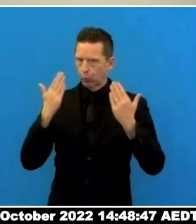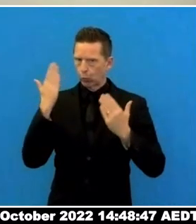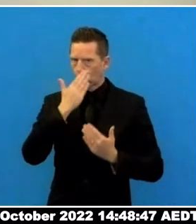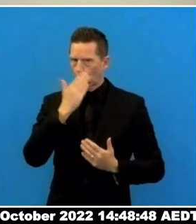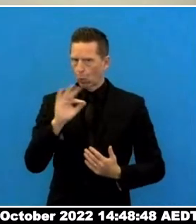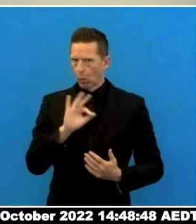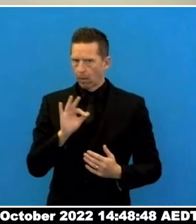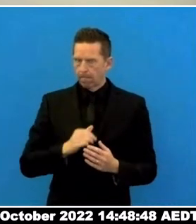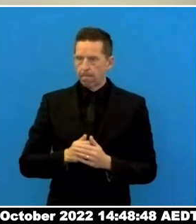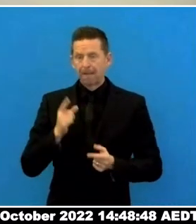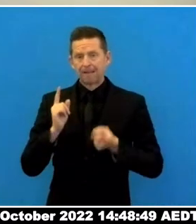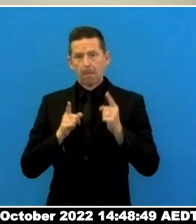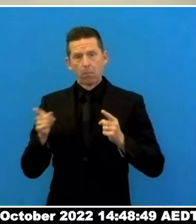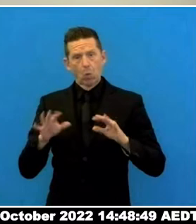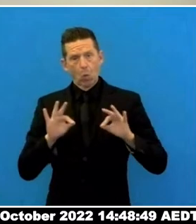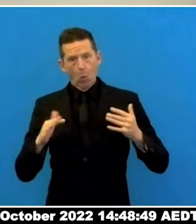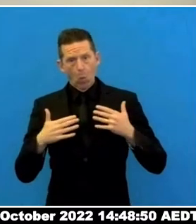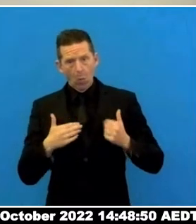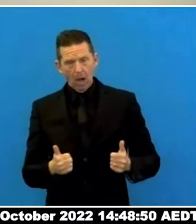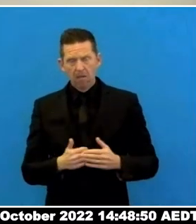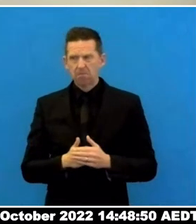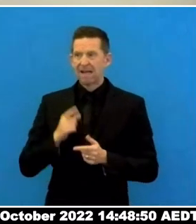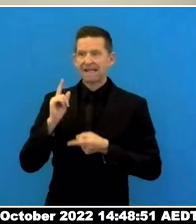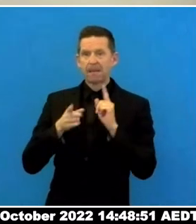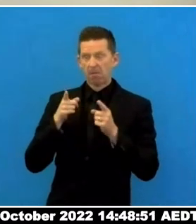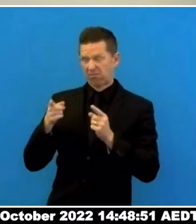Some days she's not well, some days she has not slept through the night